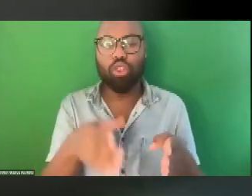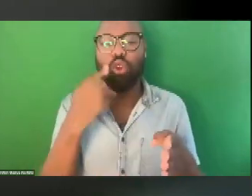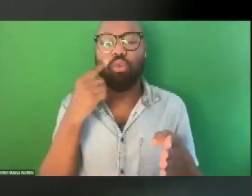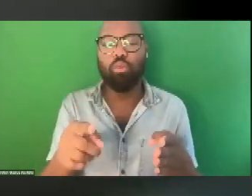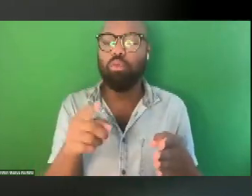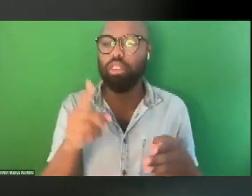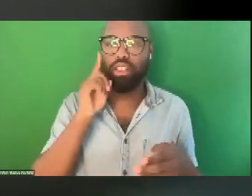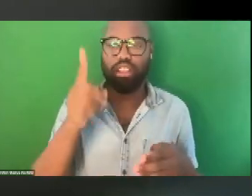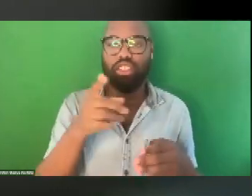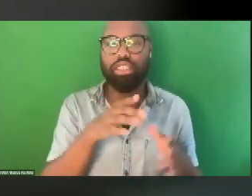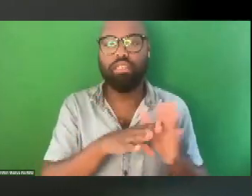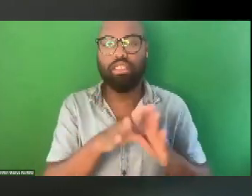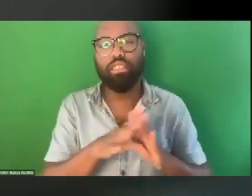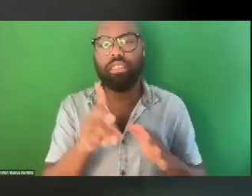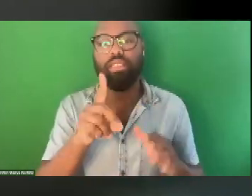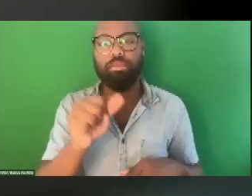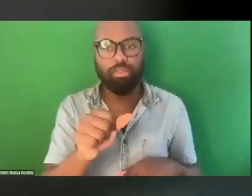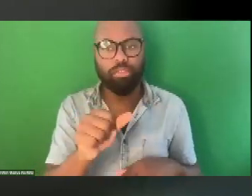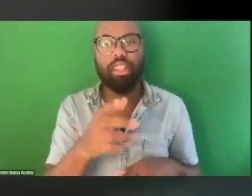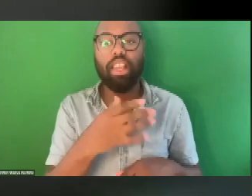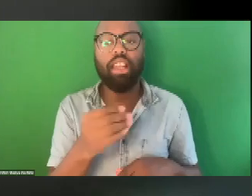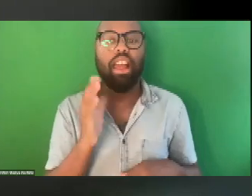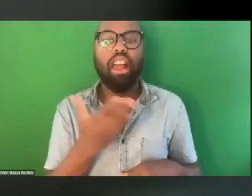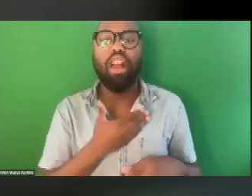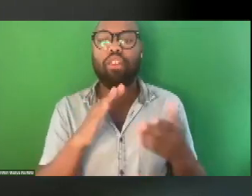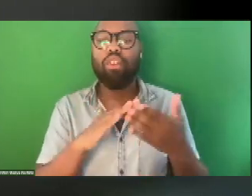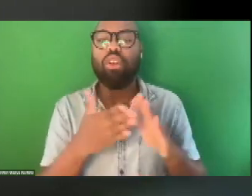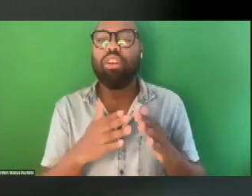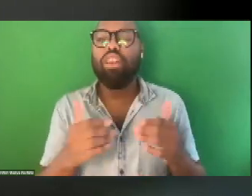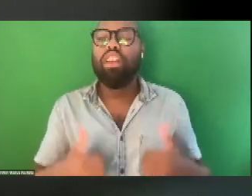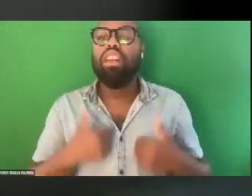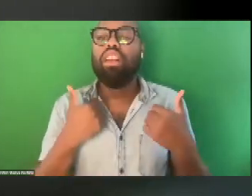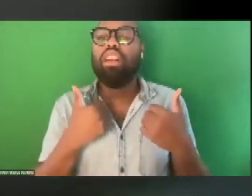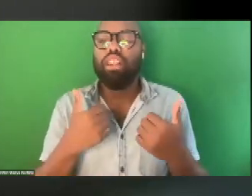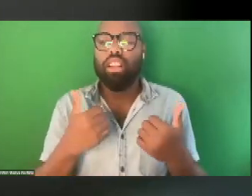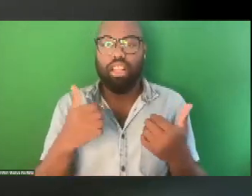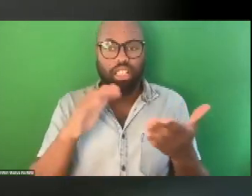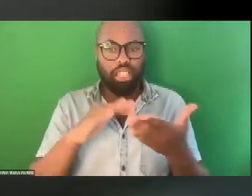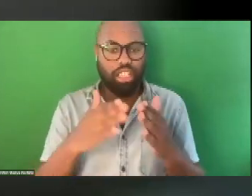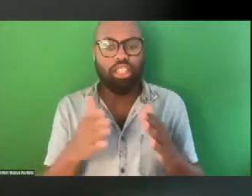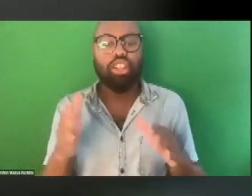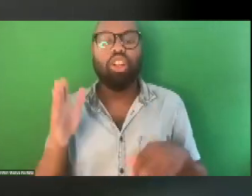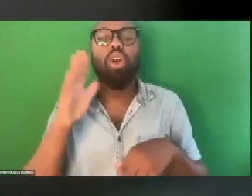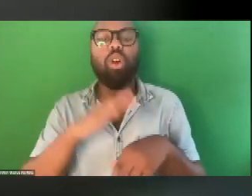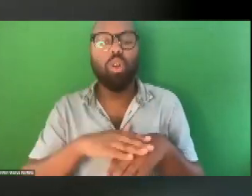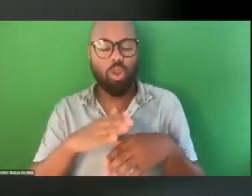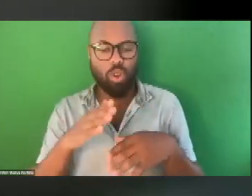our community living center on persons with intellectual and developmental disabilities.